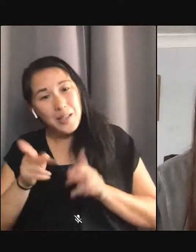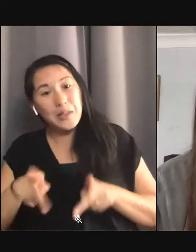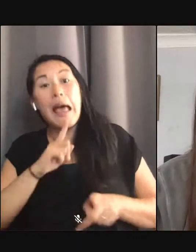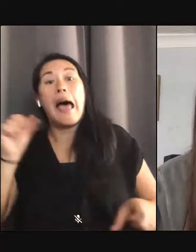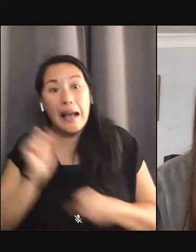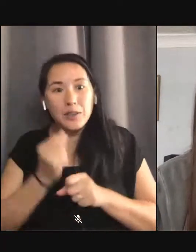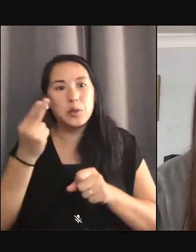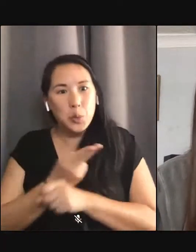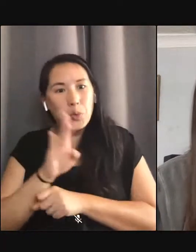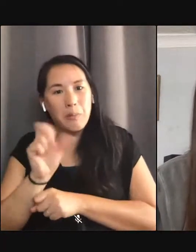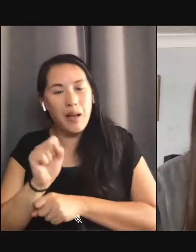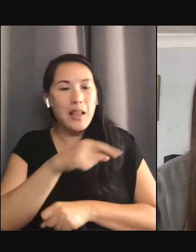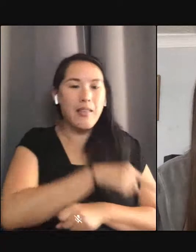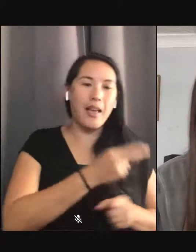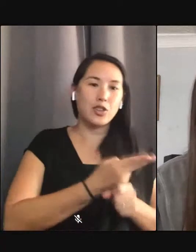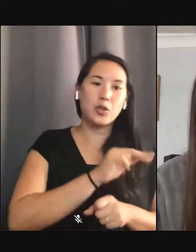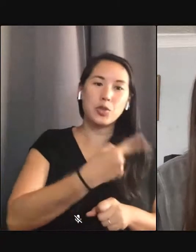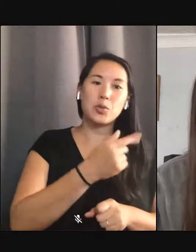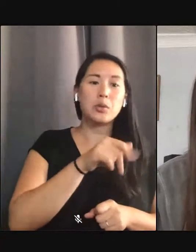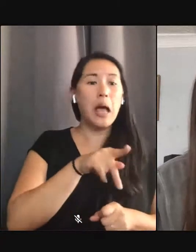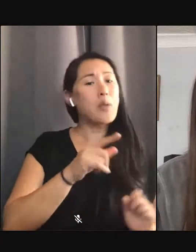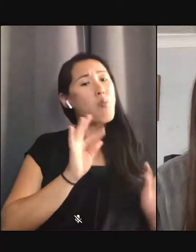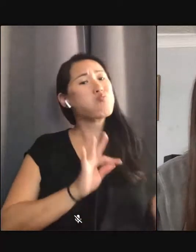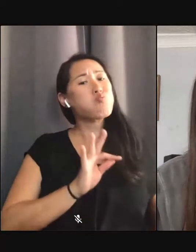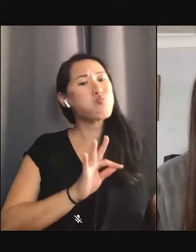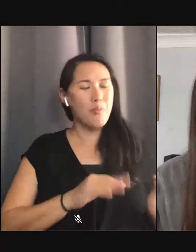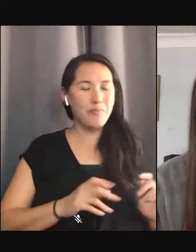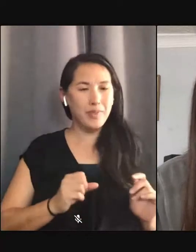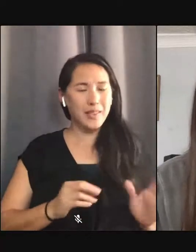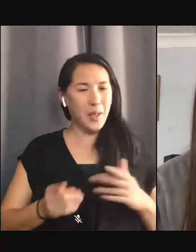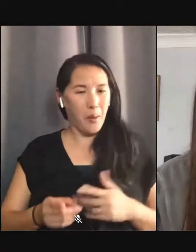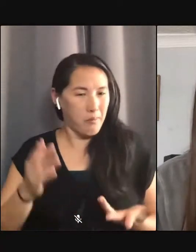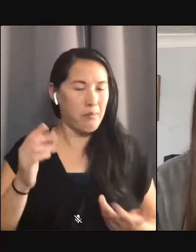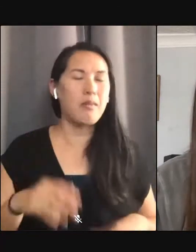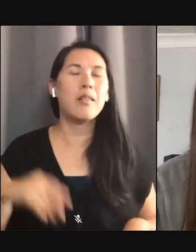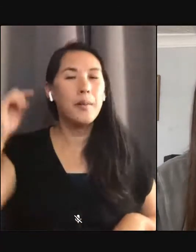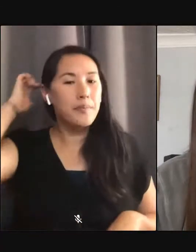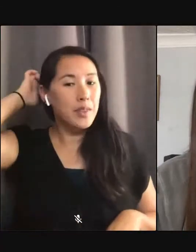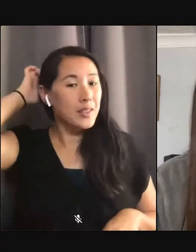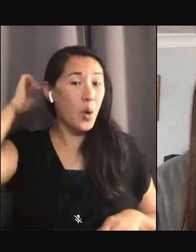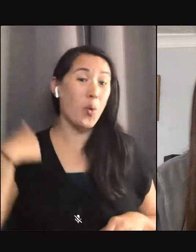i think sometimes um personas can be reductivist right we go for the we have to throw something out